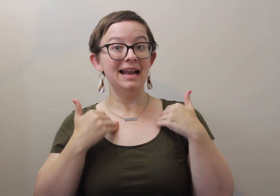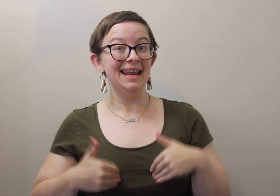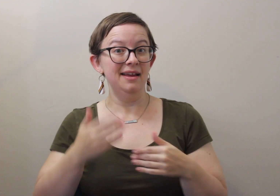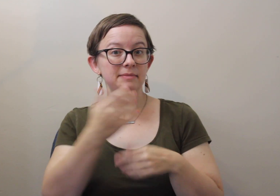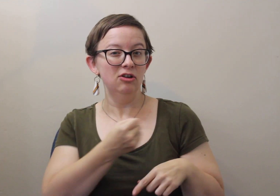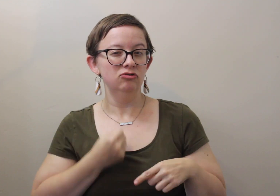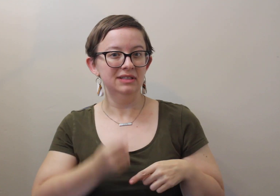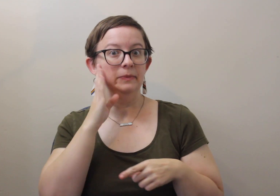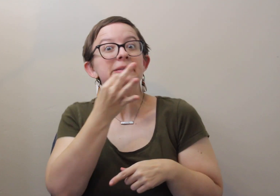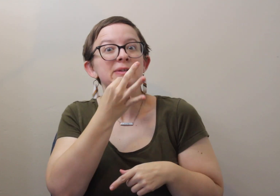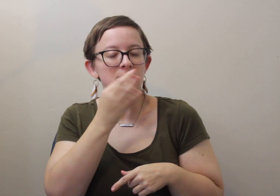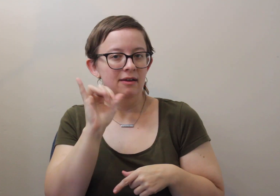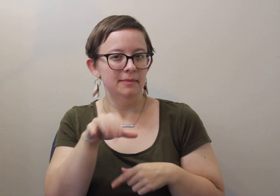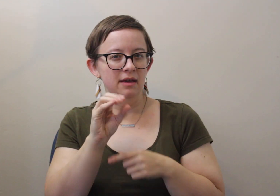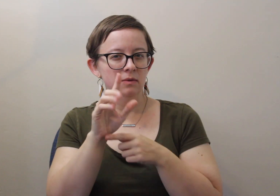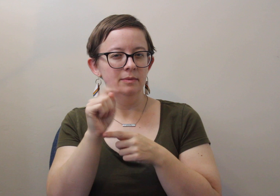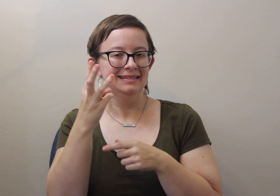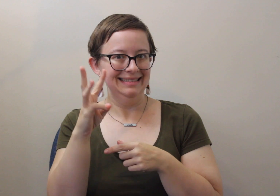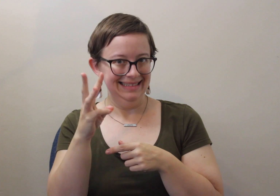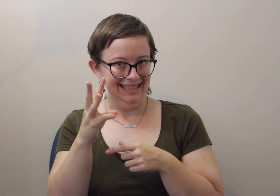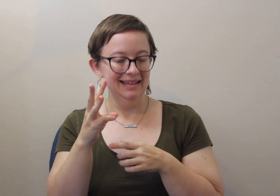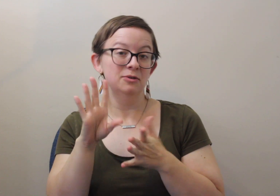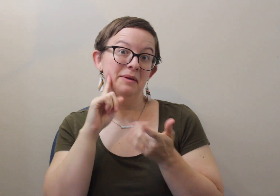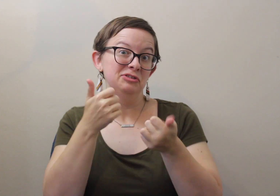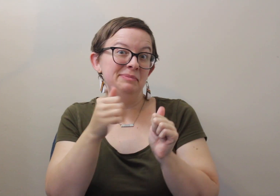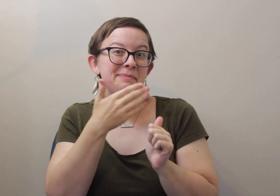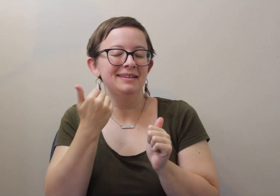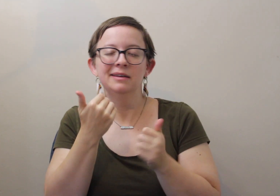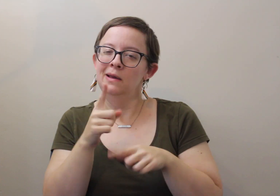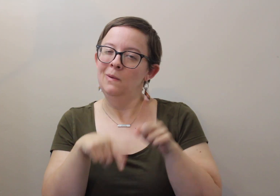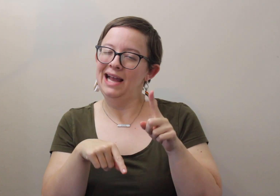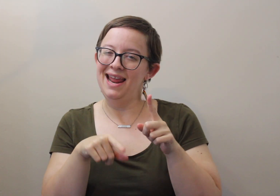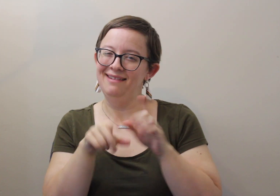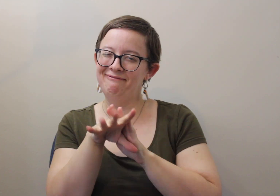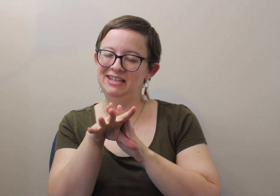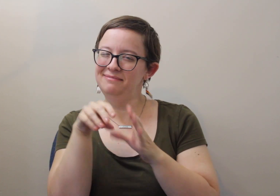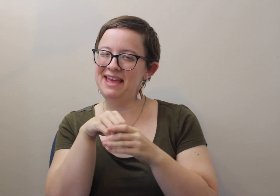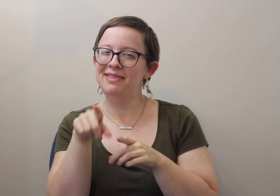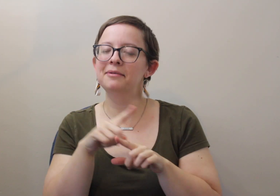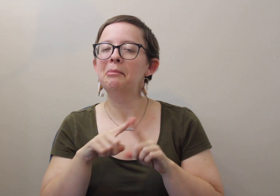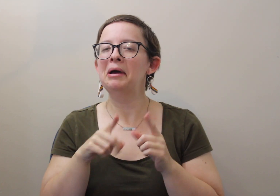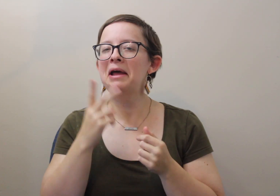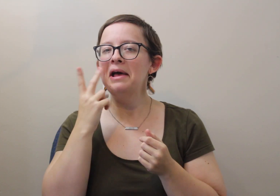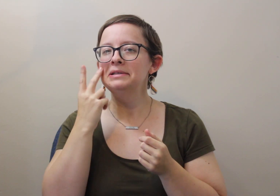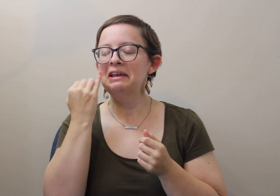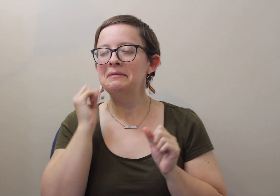Okay so our anatomy ultrasound will be soon. Which is October 16th. So I will try my best... I know we can't film in there,